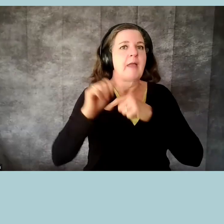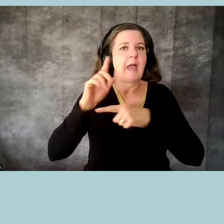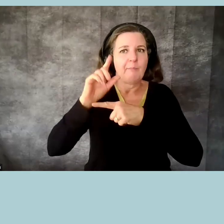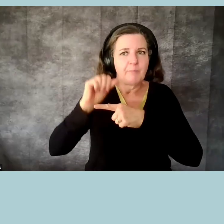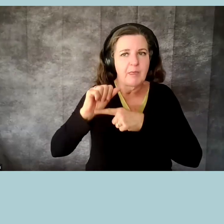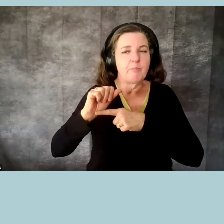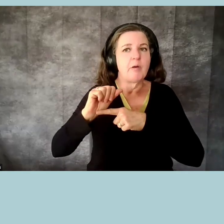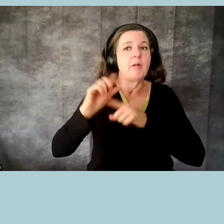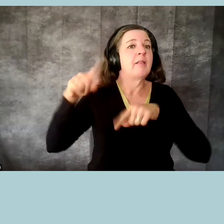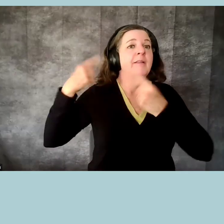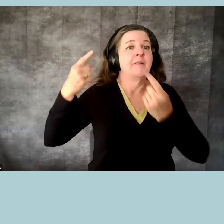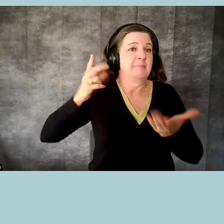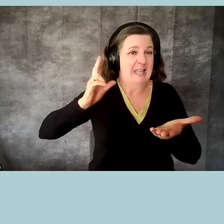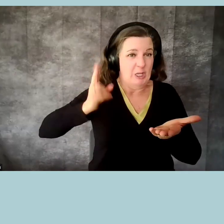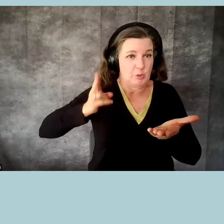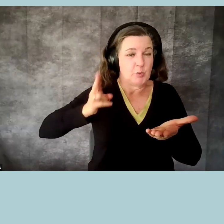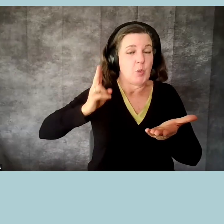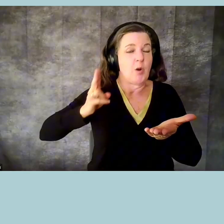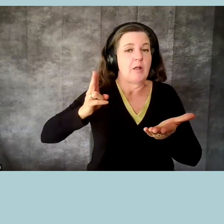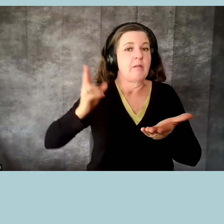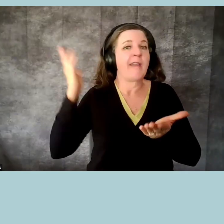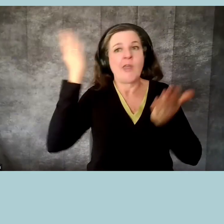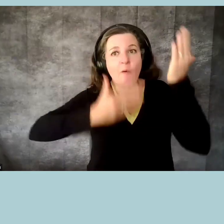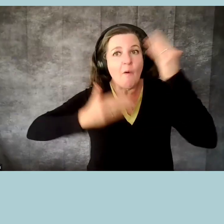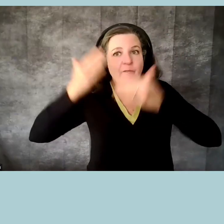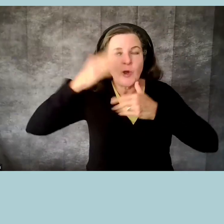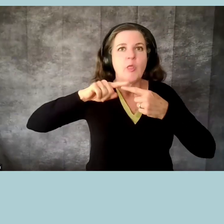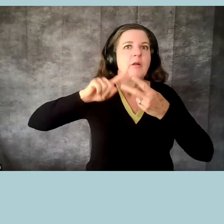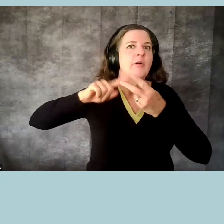been overlooked or excluded from health research,